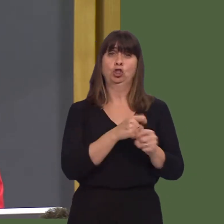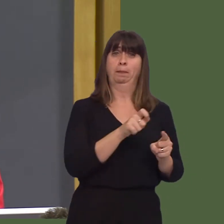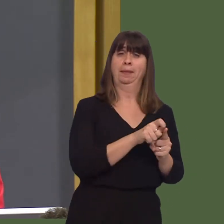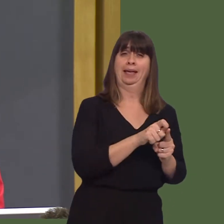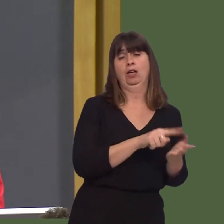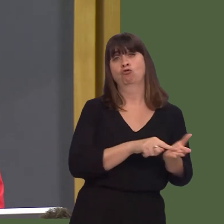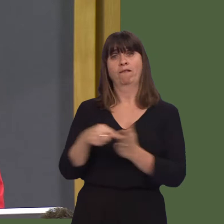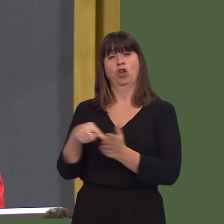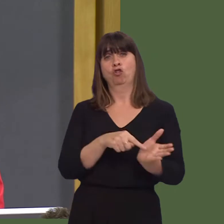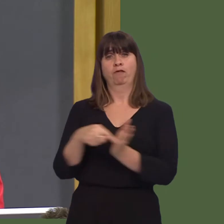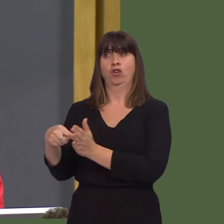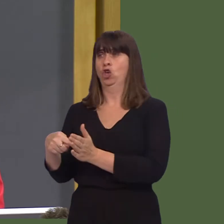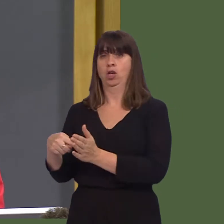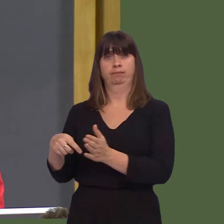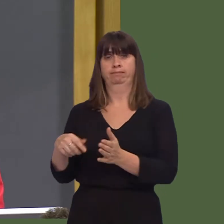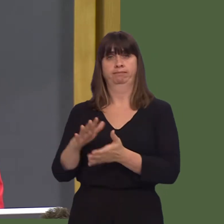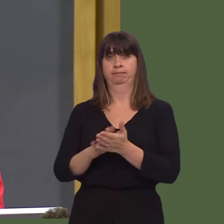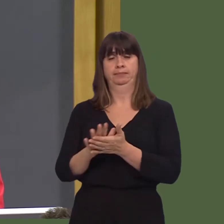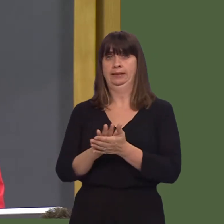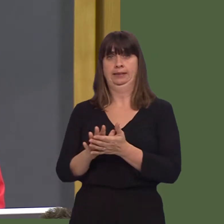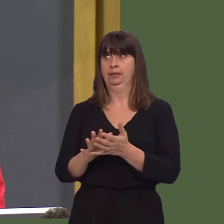referrals contribute to late diagnosis of lung cancer.